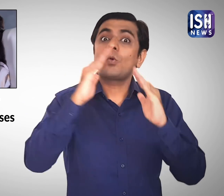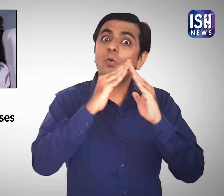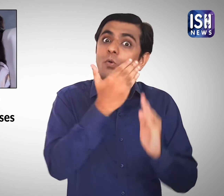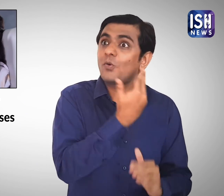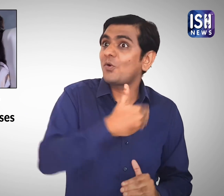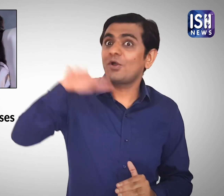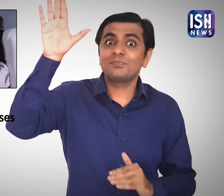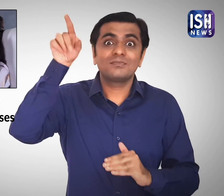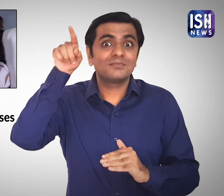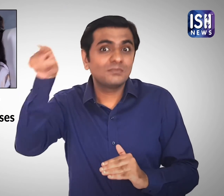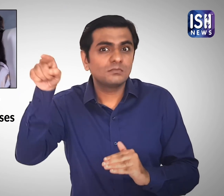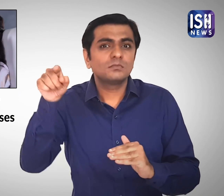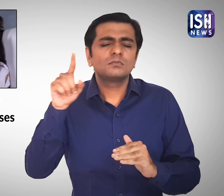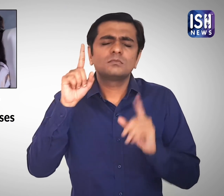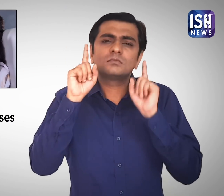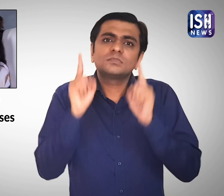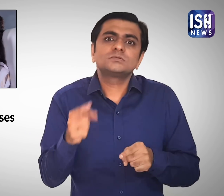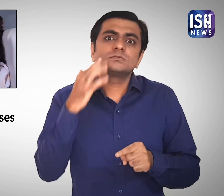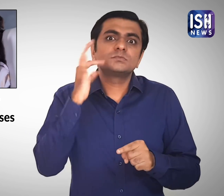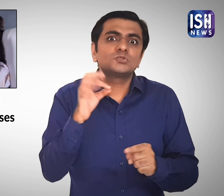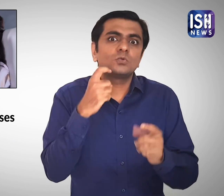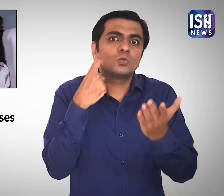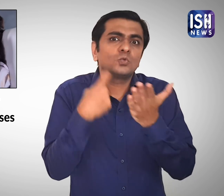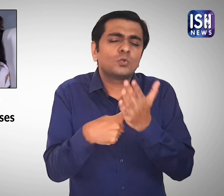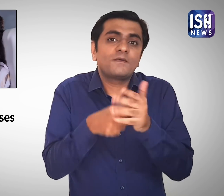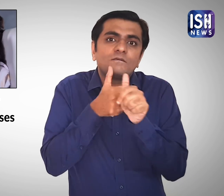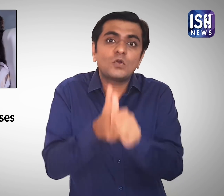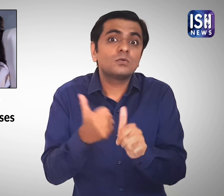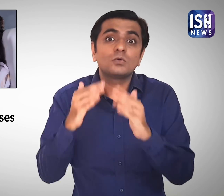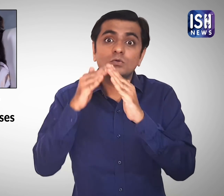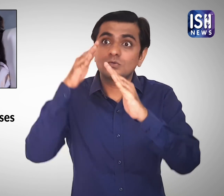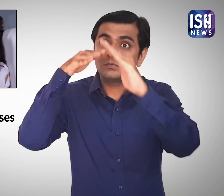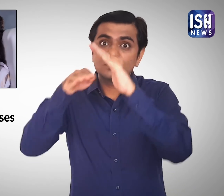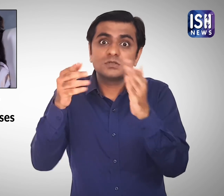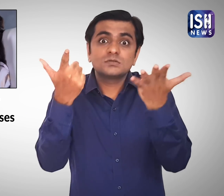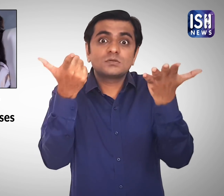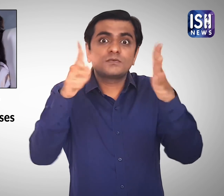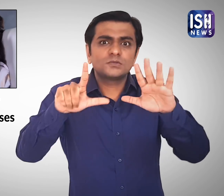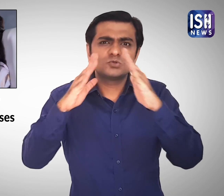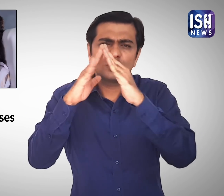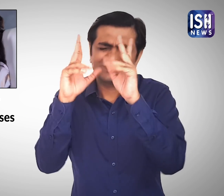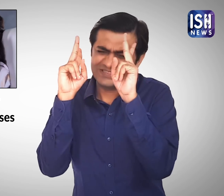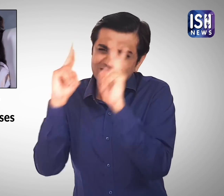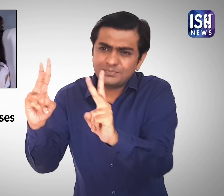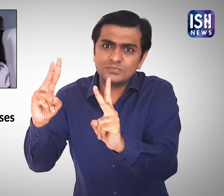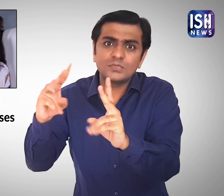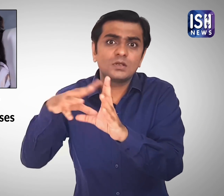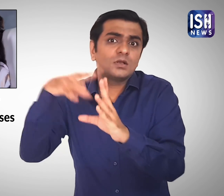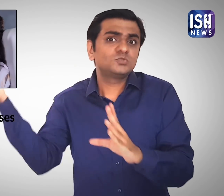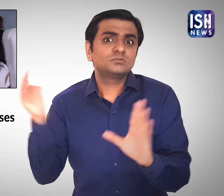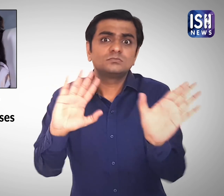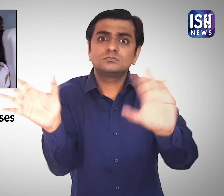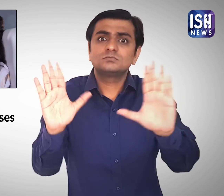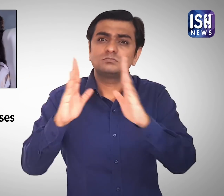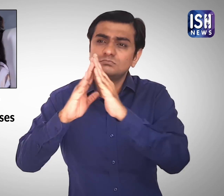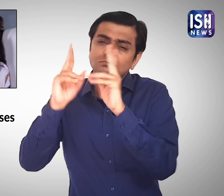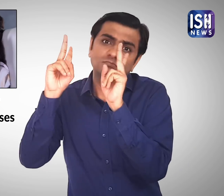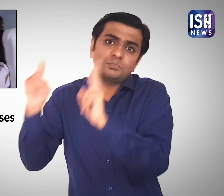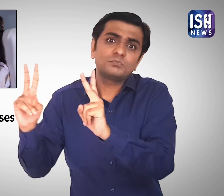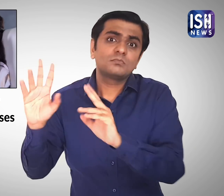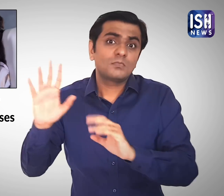As the guidelines, after discharge the patients have to follow home isolation for seven days.